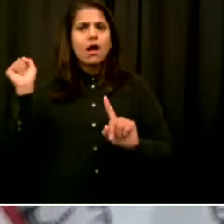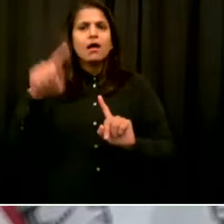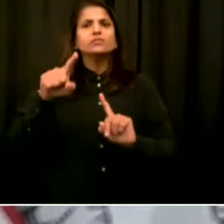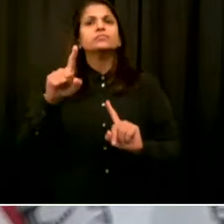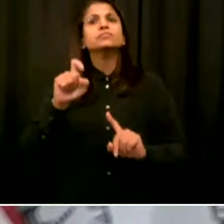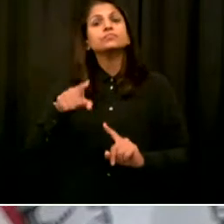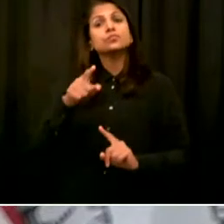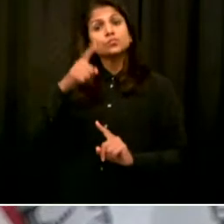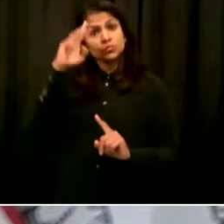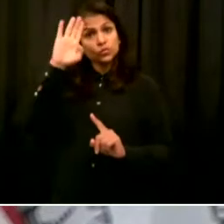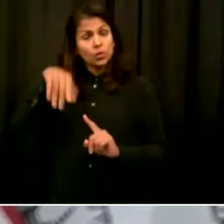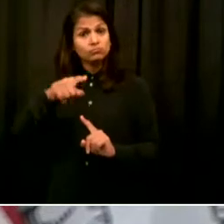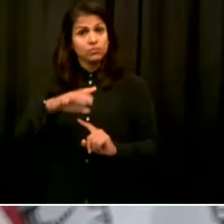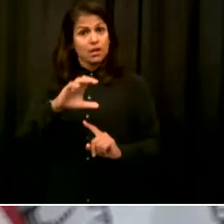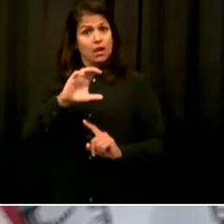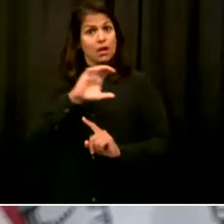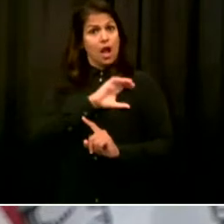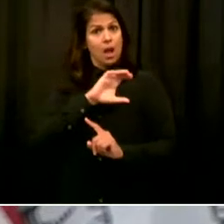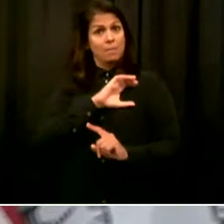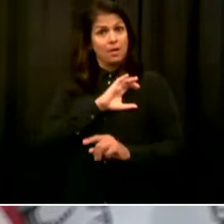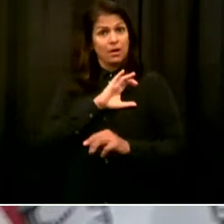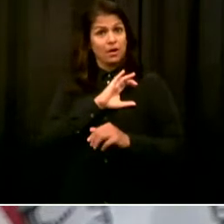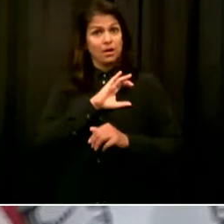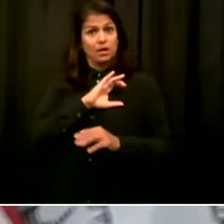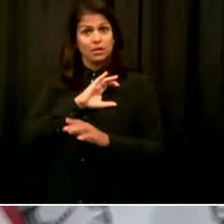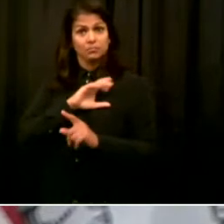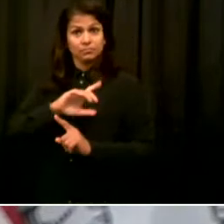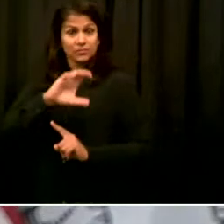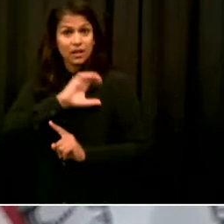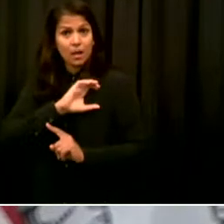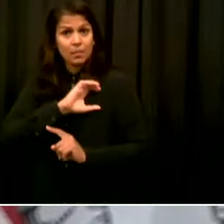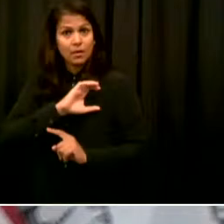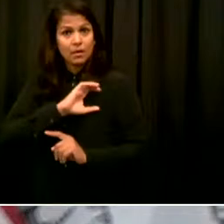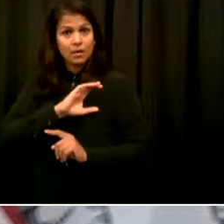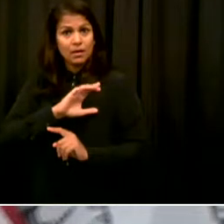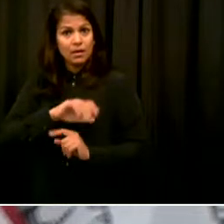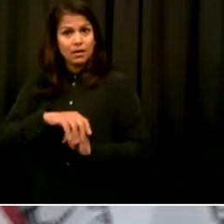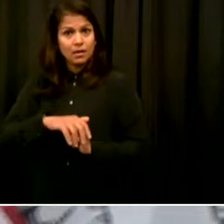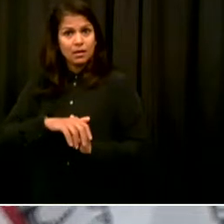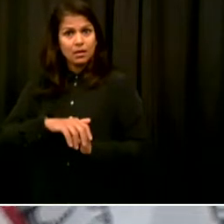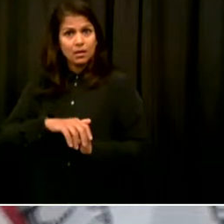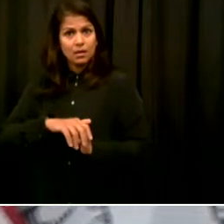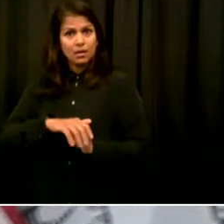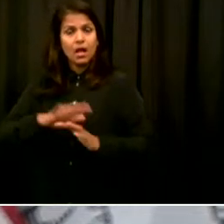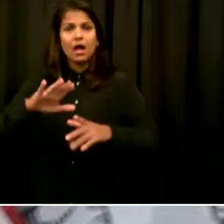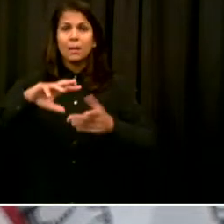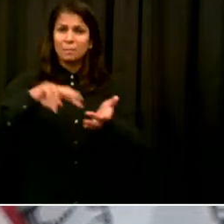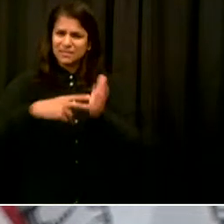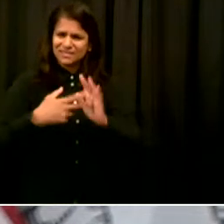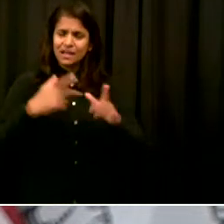DEPARTMENT IS FULLY USING THE